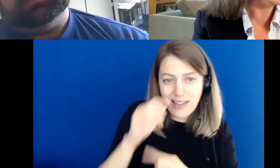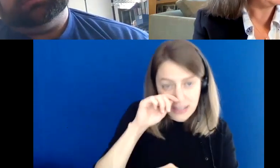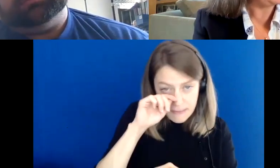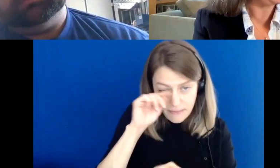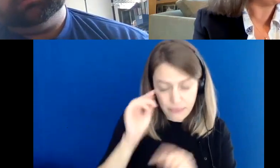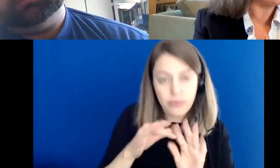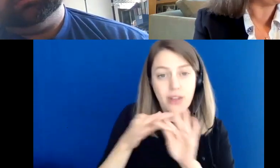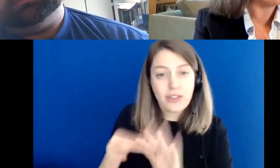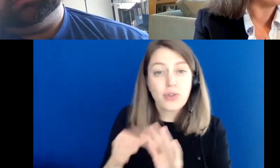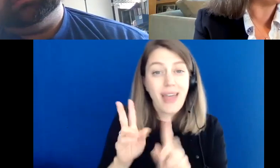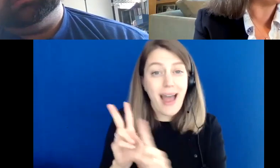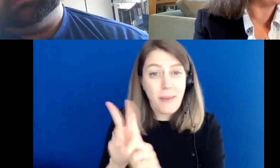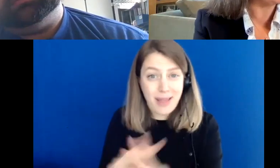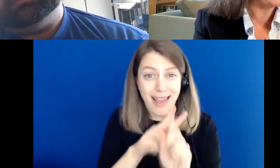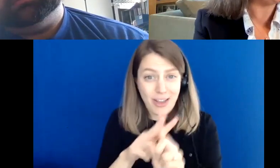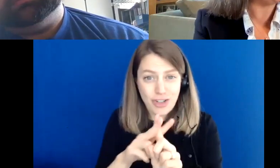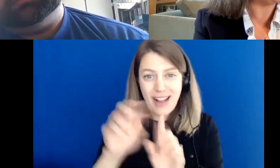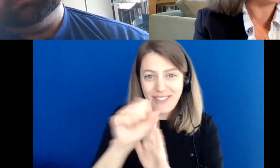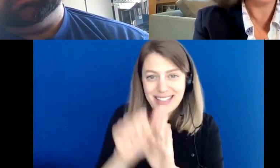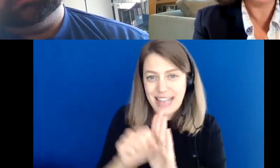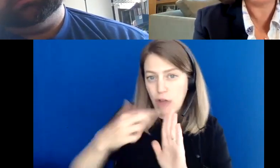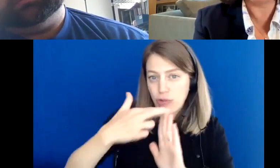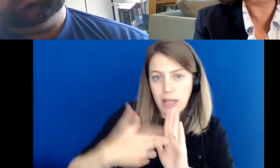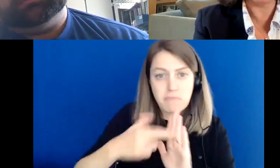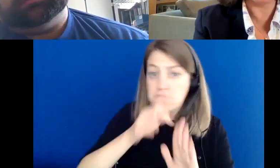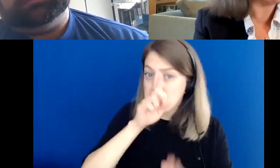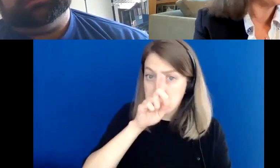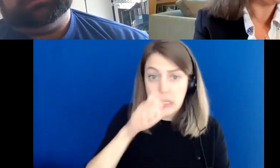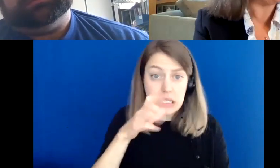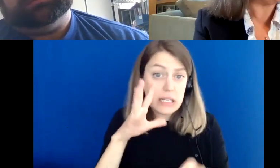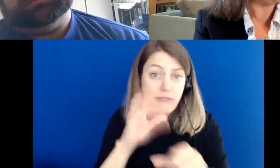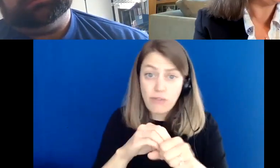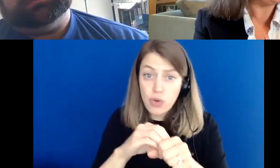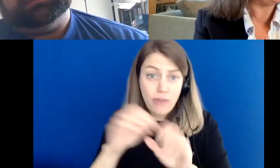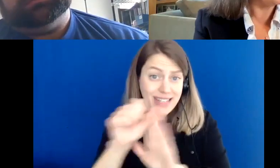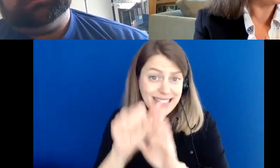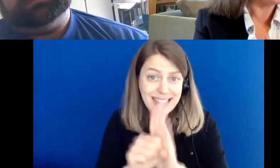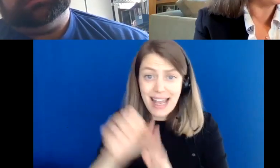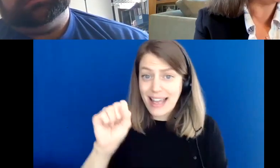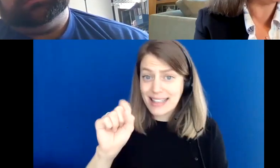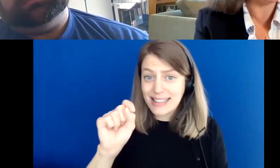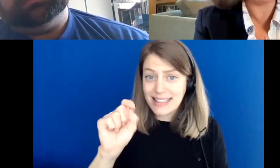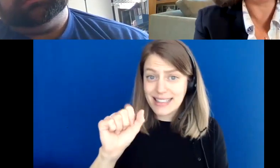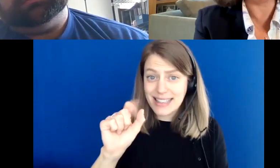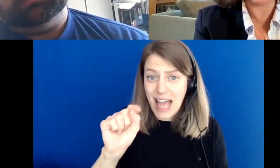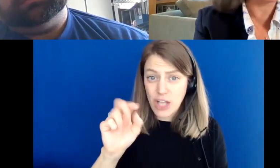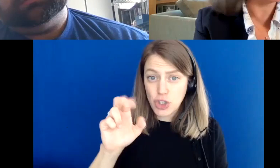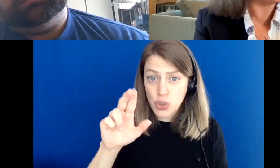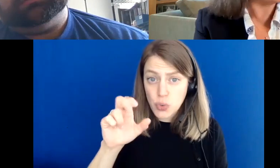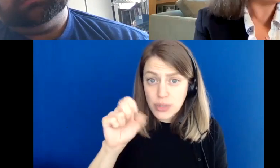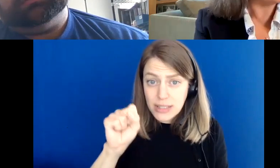It did not involve state statutes. Apparently they were not an issue, or constitutional doctrines,